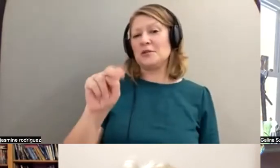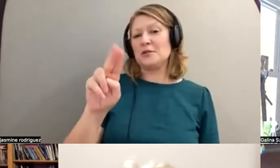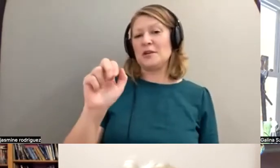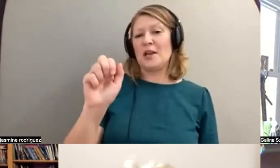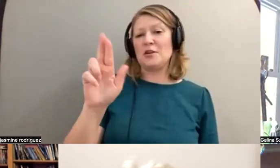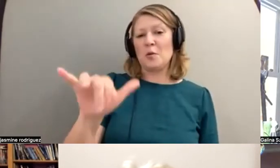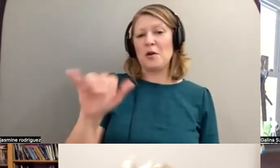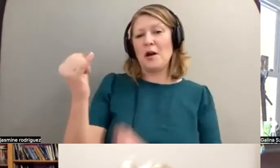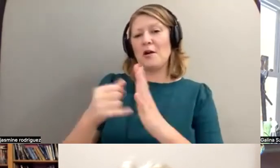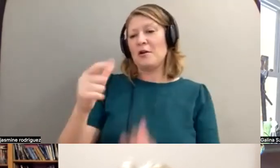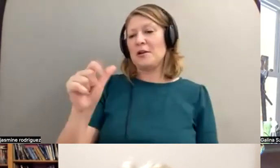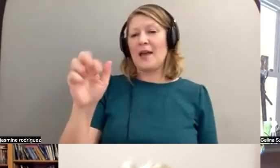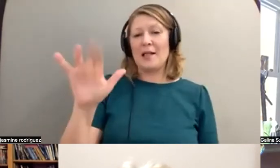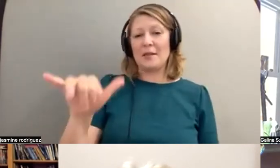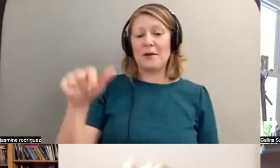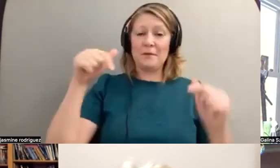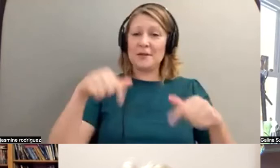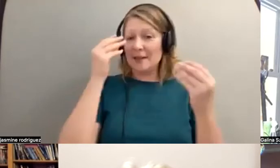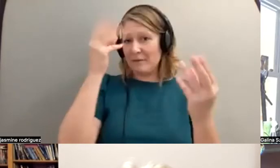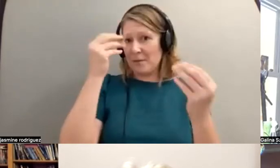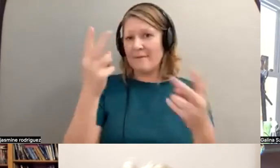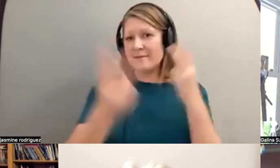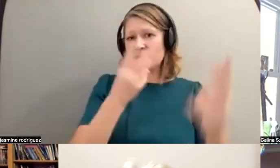this and other programs, please go to dracutarts.com.